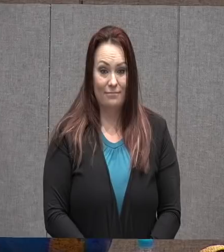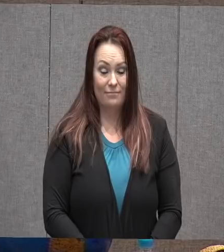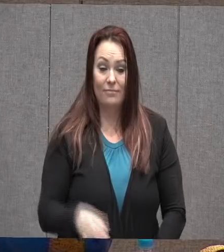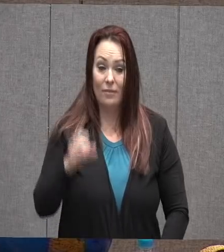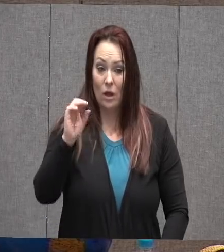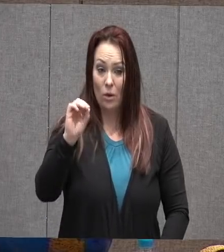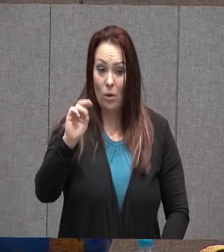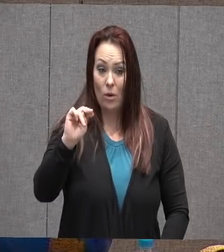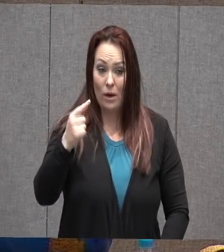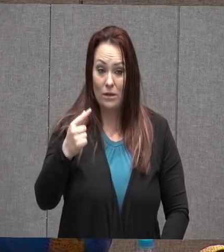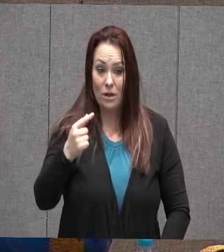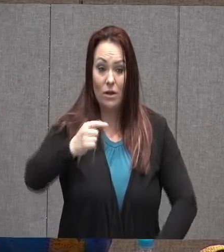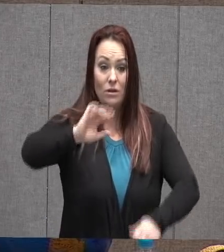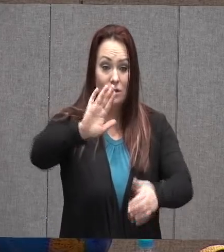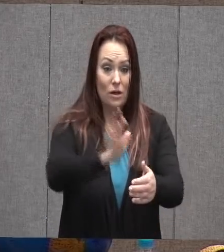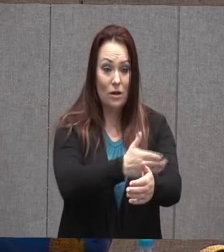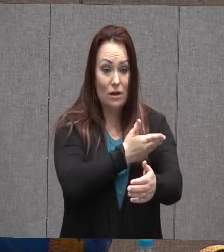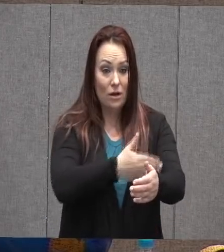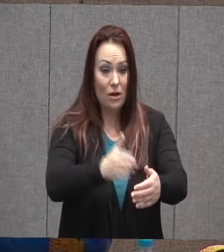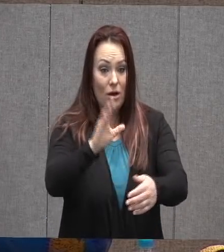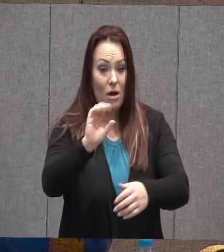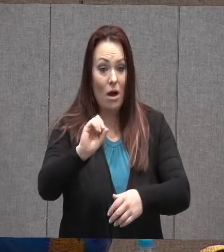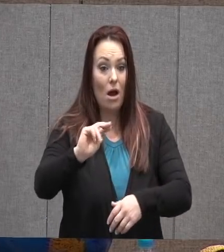O-N-G, song, ong.